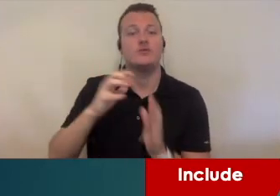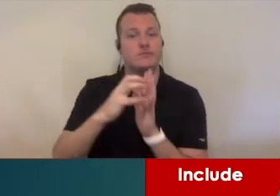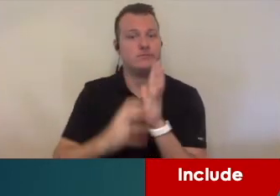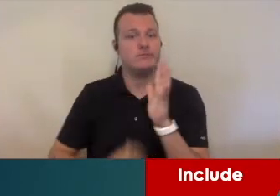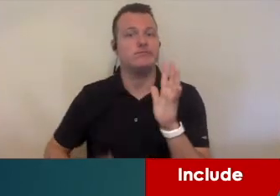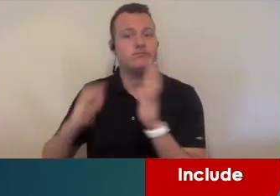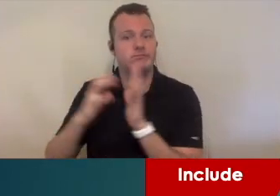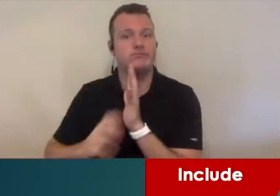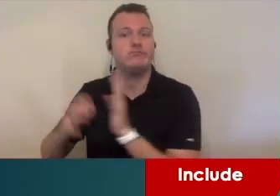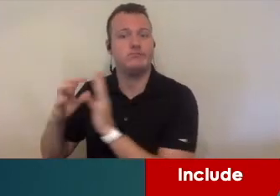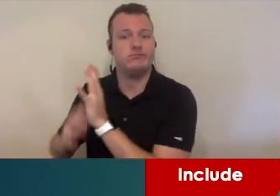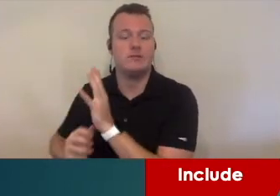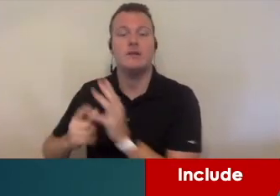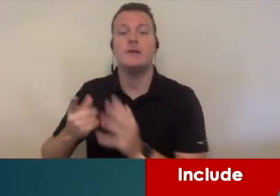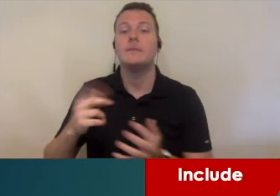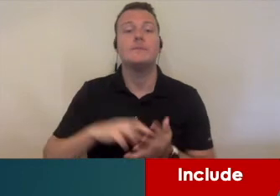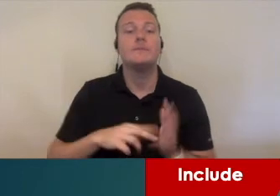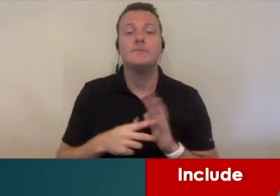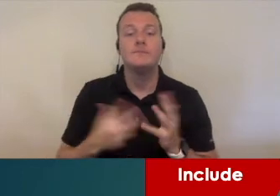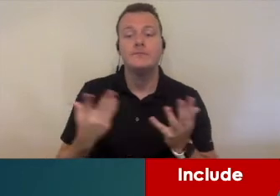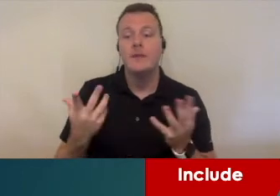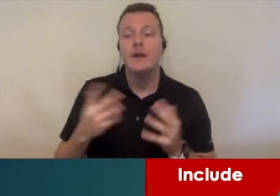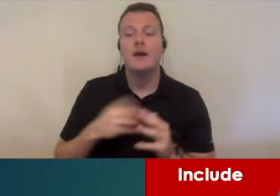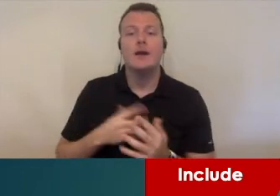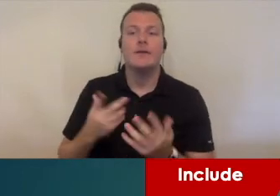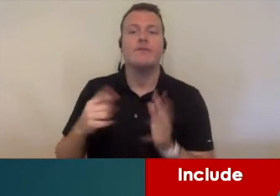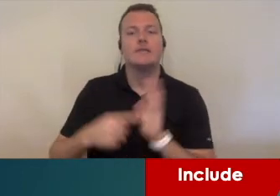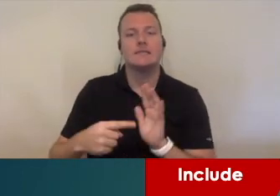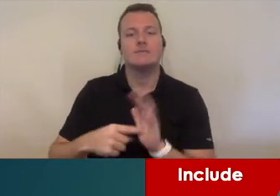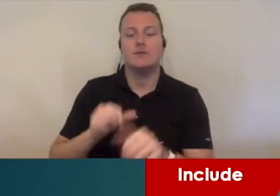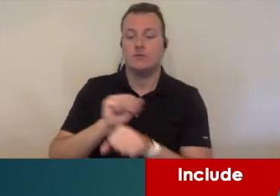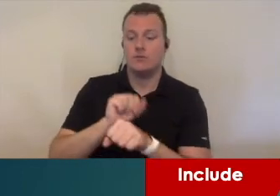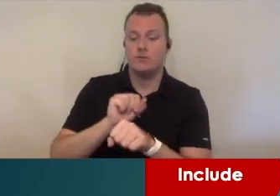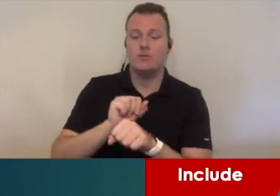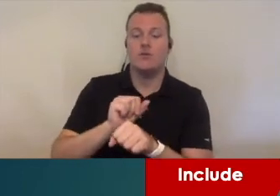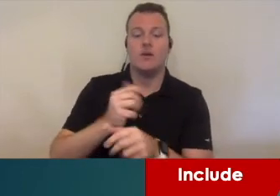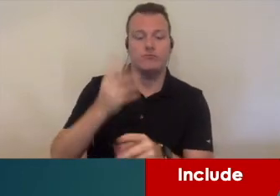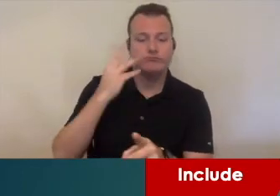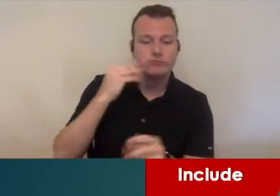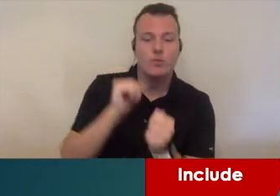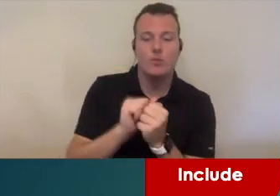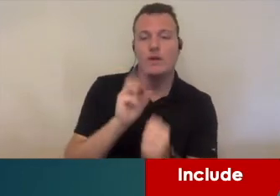there, you know, 'I worked with Widex hearing aids, I'm familiar with Advanced